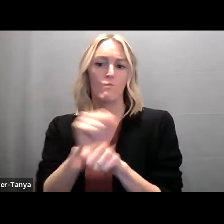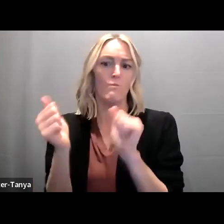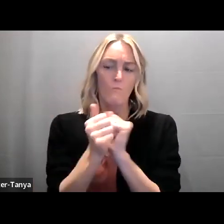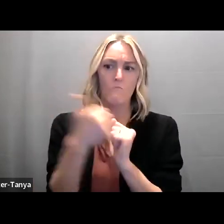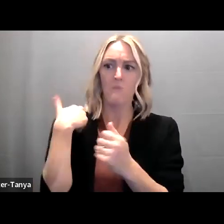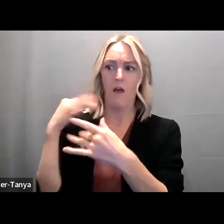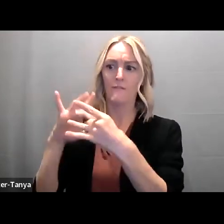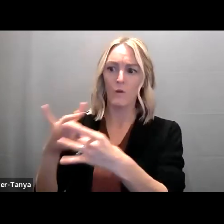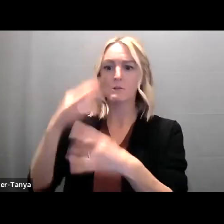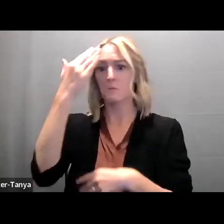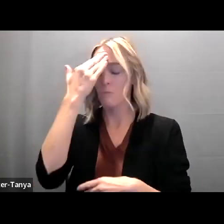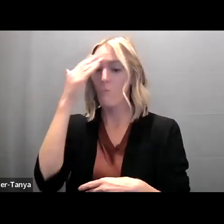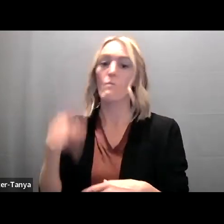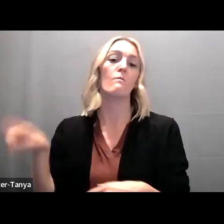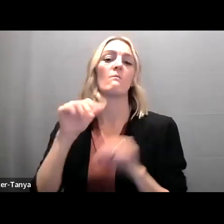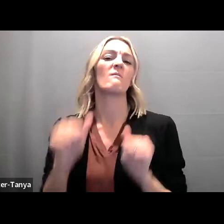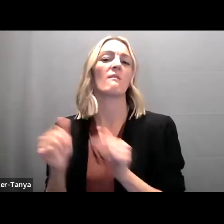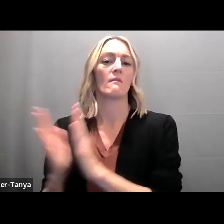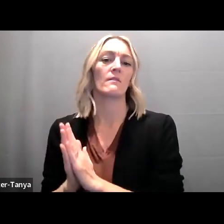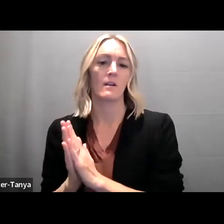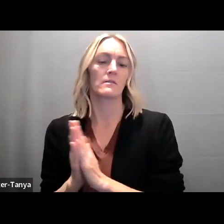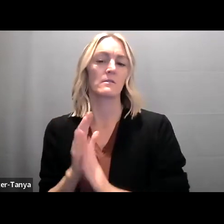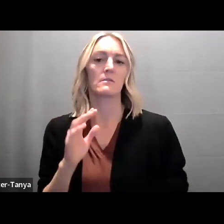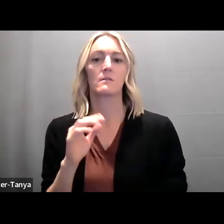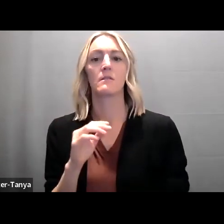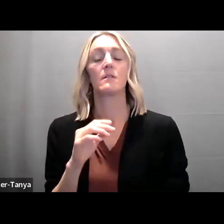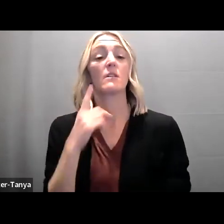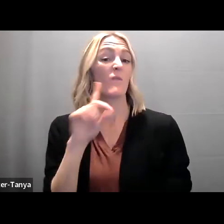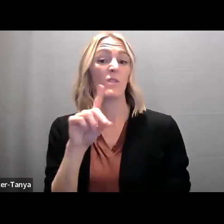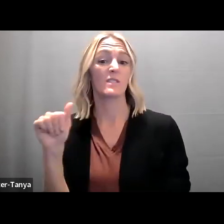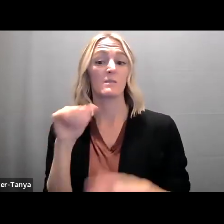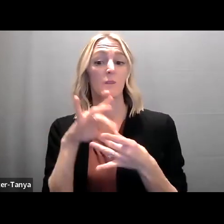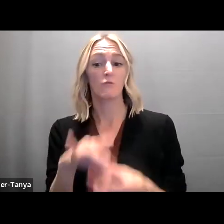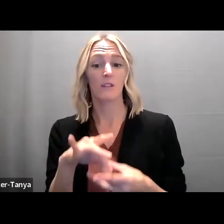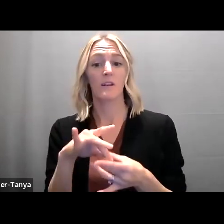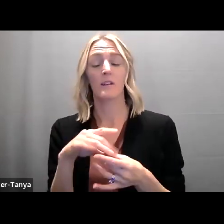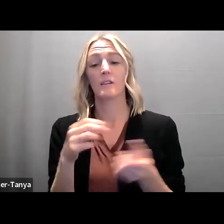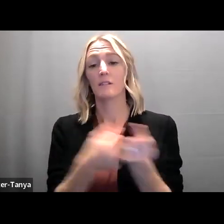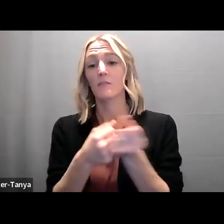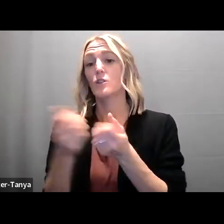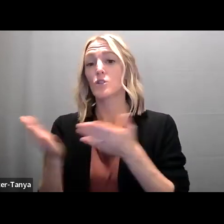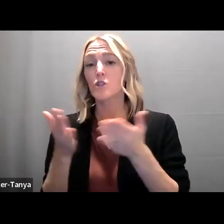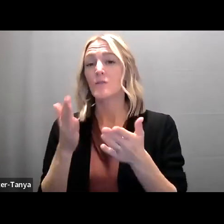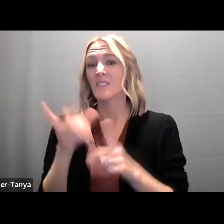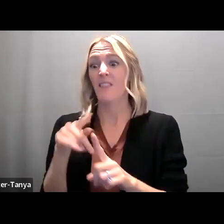in your when it comes to disability related advocacy or services and say hey, do you know much about this plan.